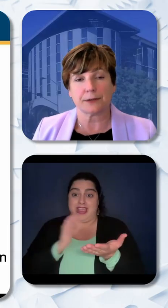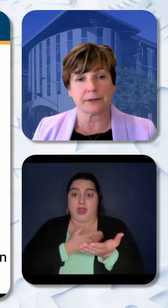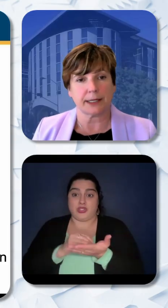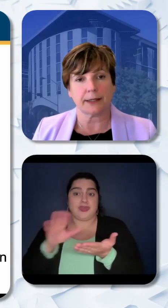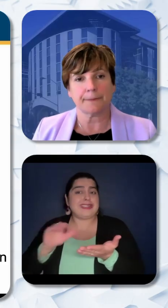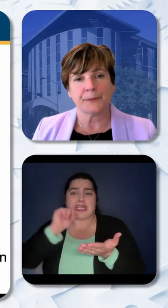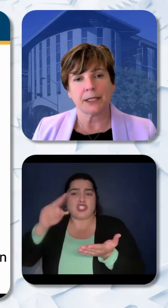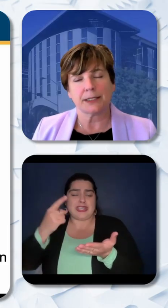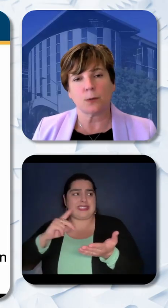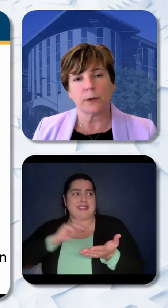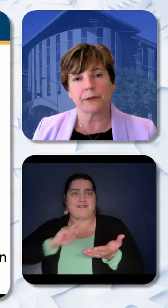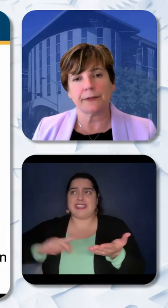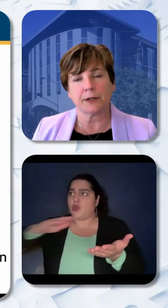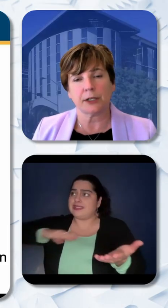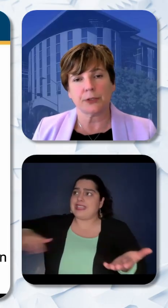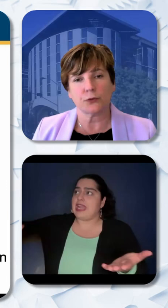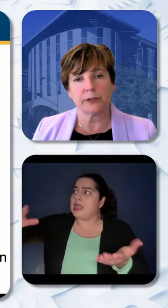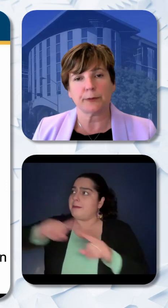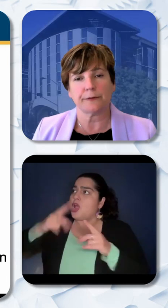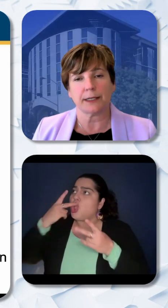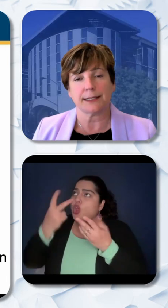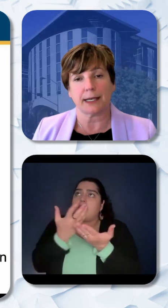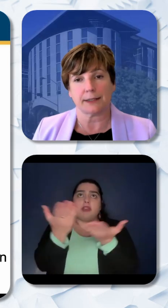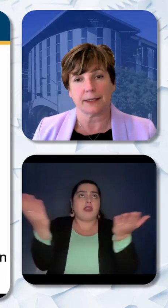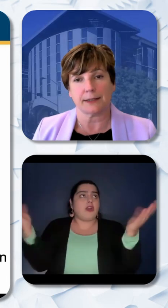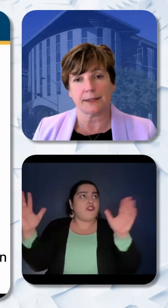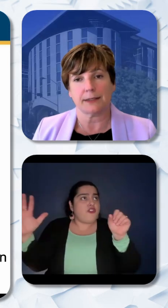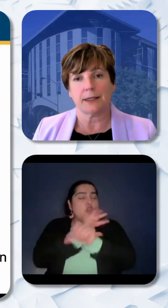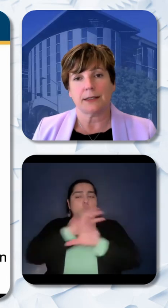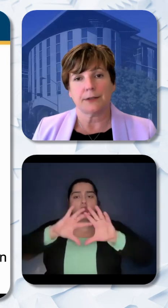physical setting, it's about whether the environment truly provides access